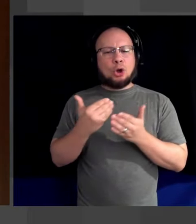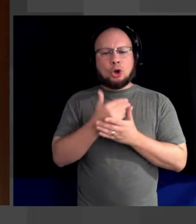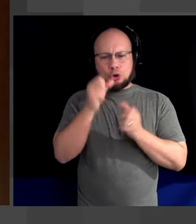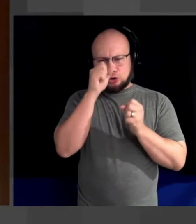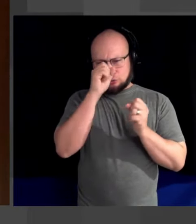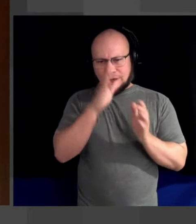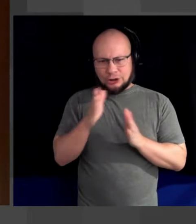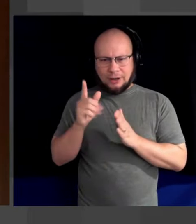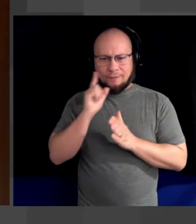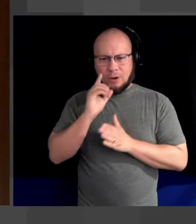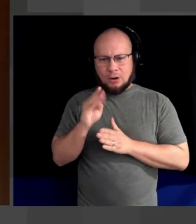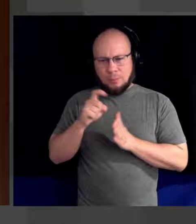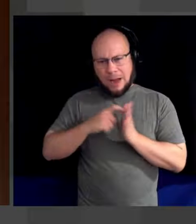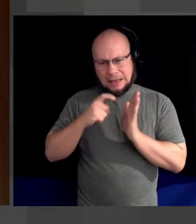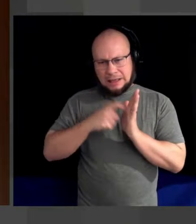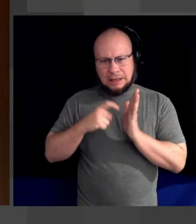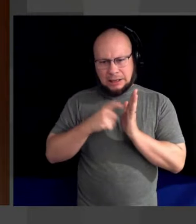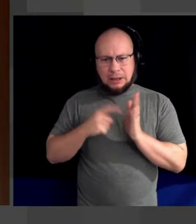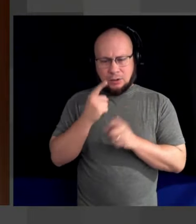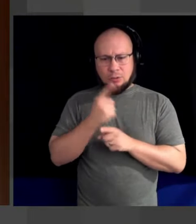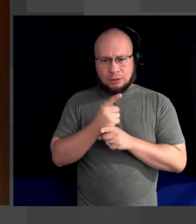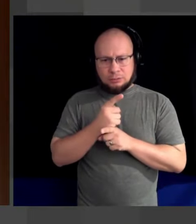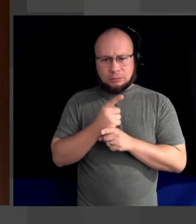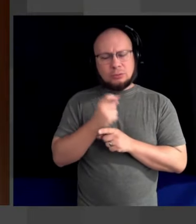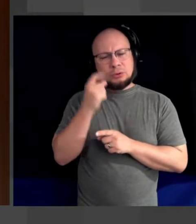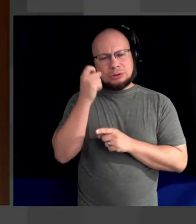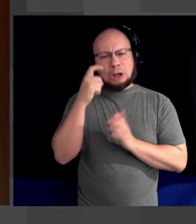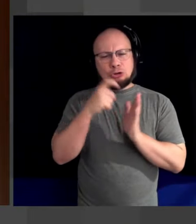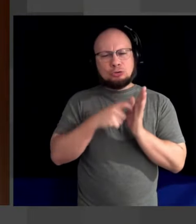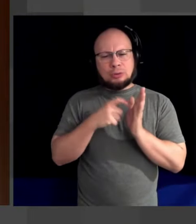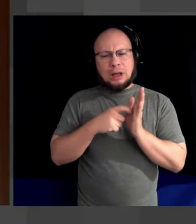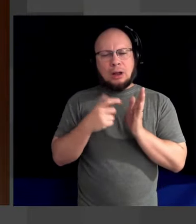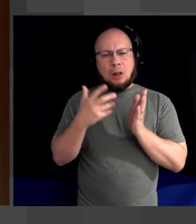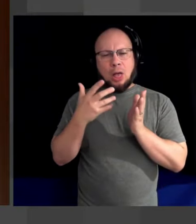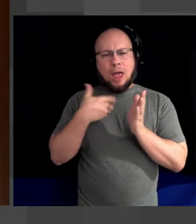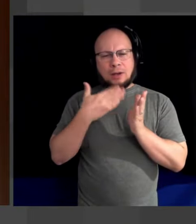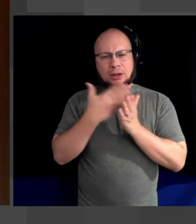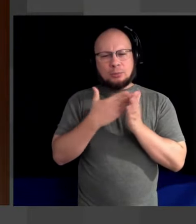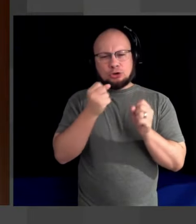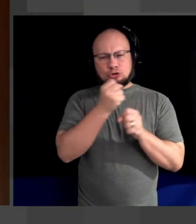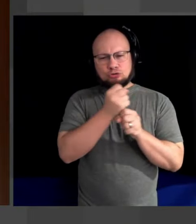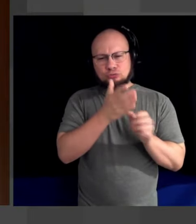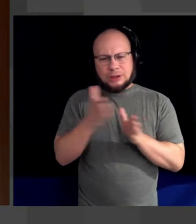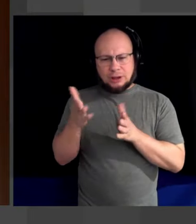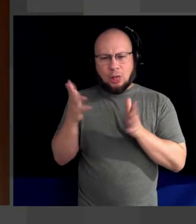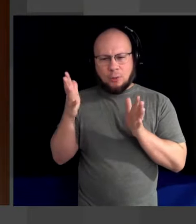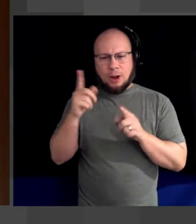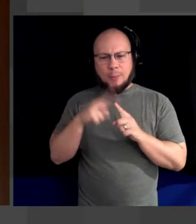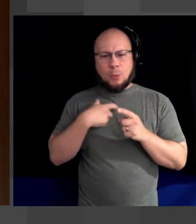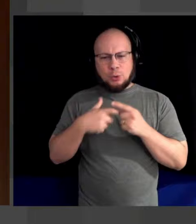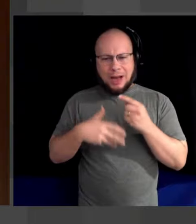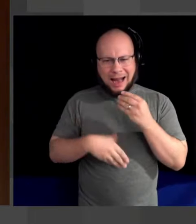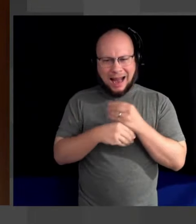STRATEGY TO MINING. SO OF COURSE MINECRAFT ALREADY HAS PLENTY OF STRATEGY BUT WE